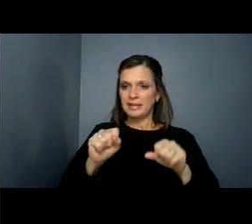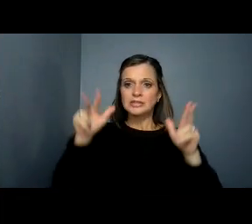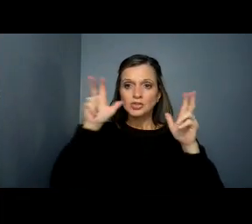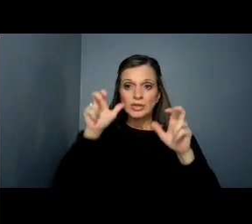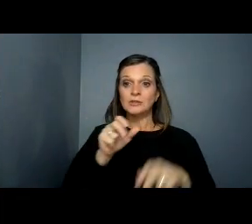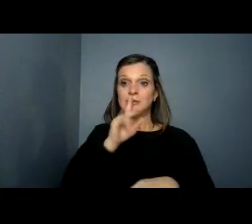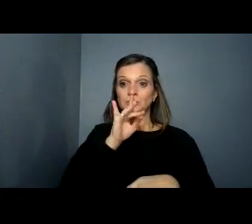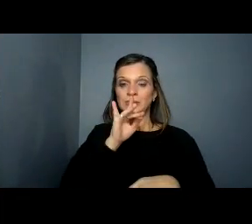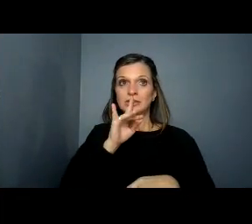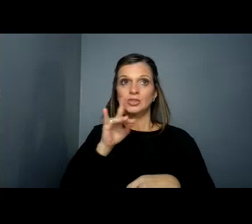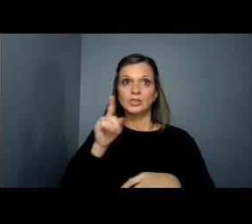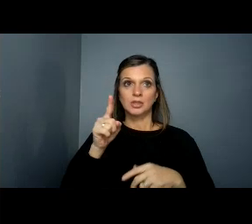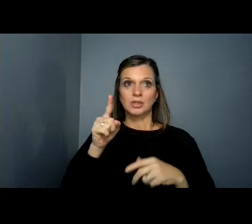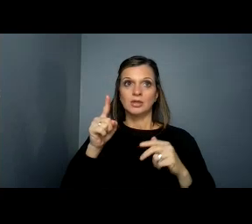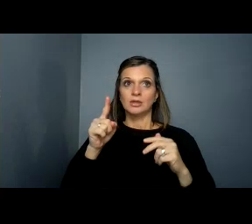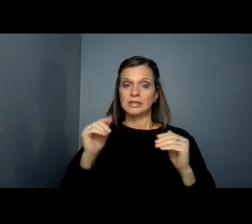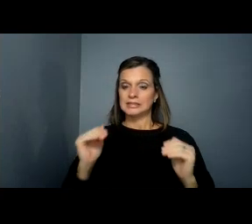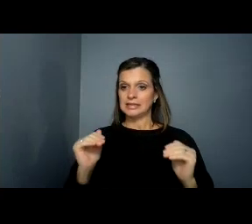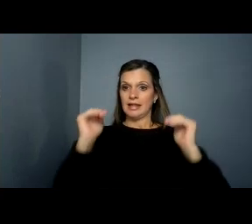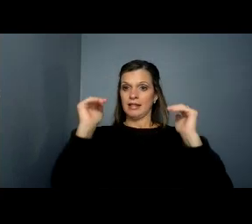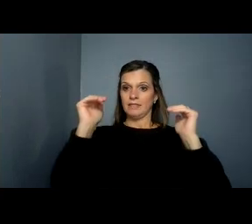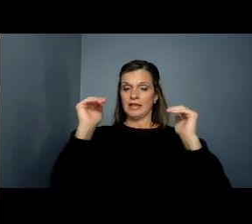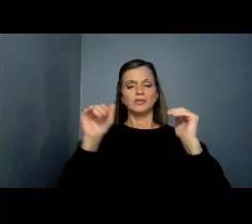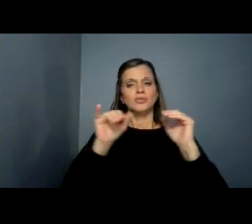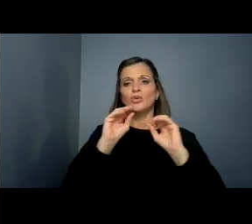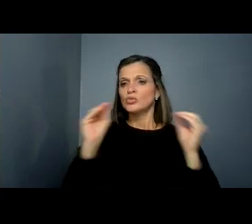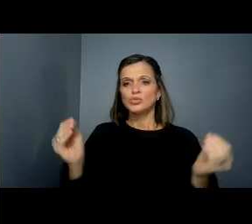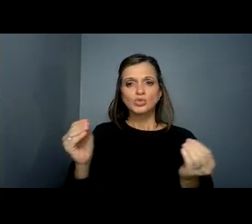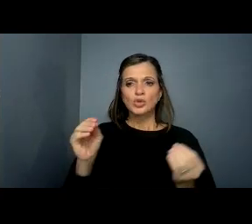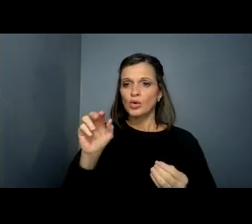There's no nerve deafness, cuz the bone conduction's good. So the speech